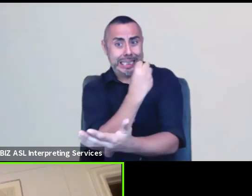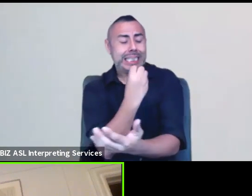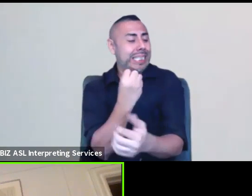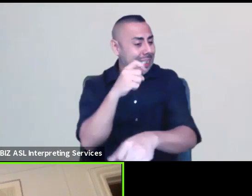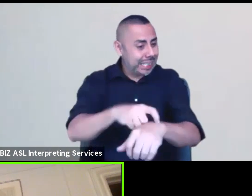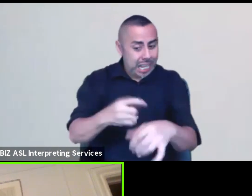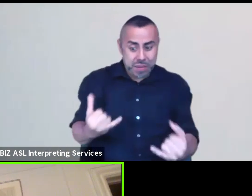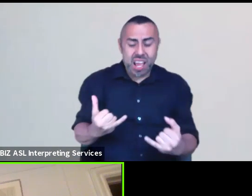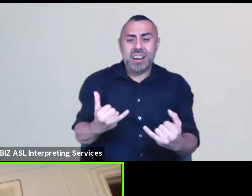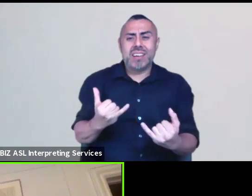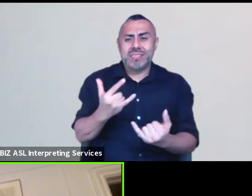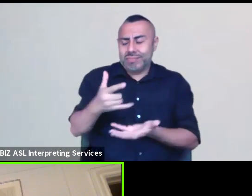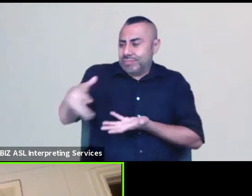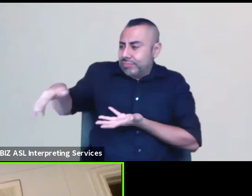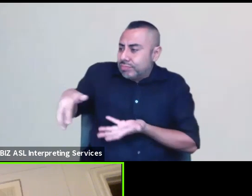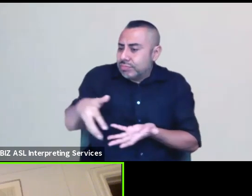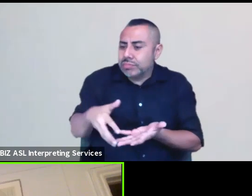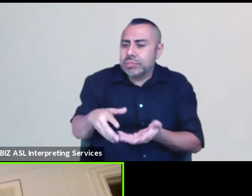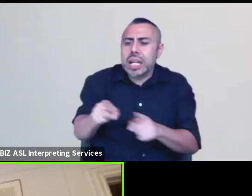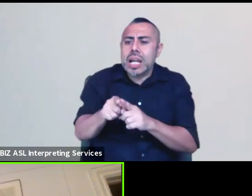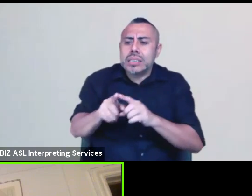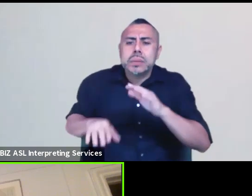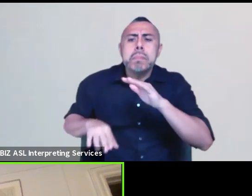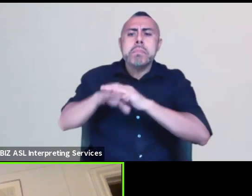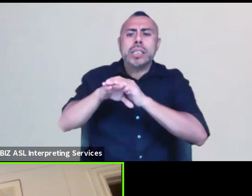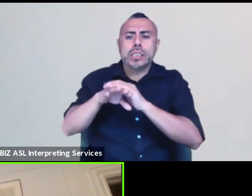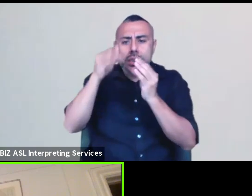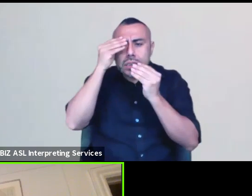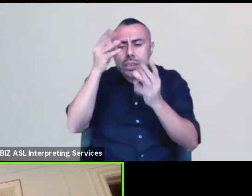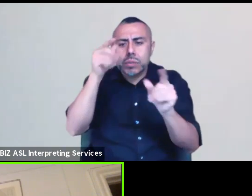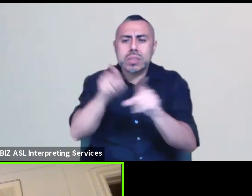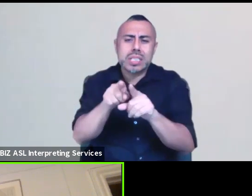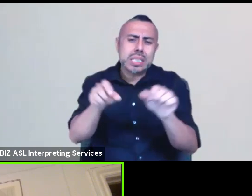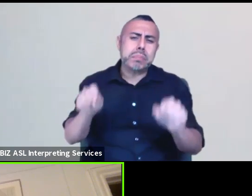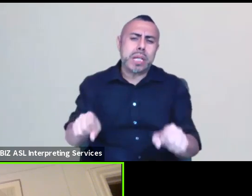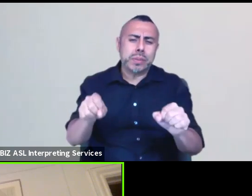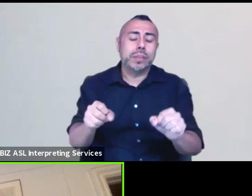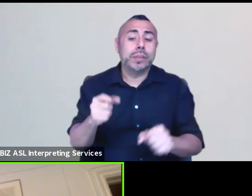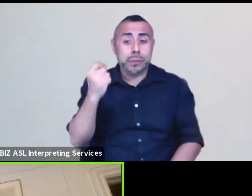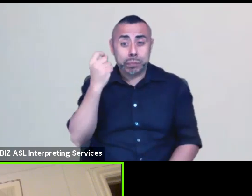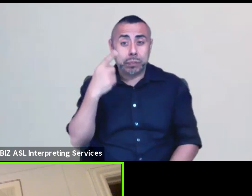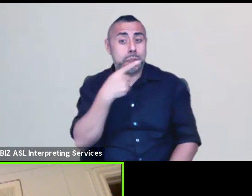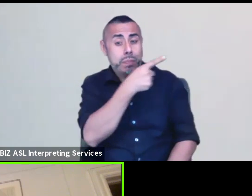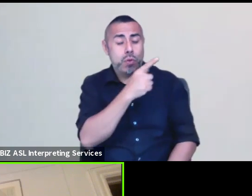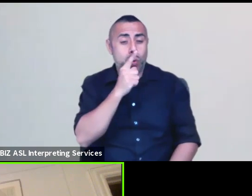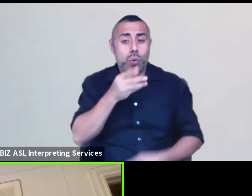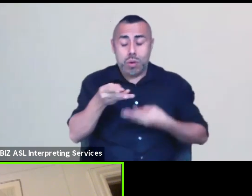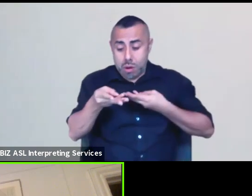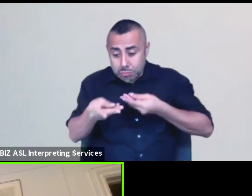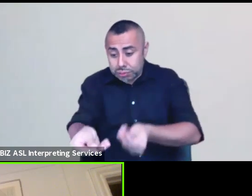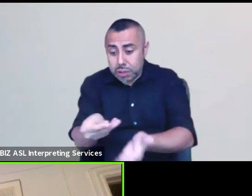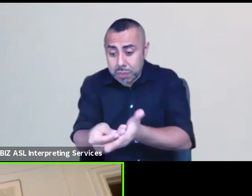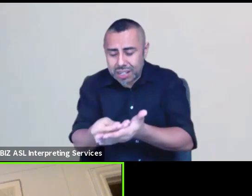as much information as you can. What funders will look for varies, so again, you'll want to read the guidelines.